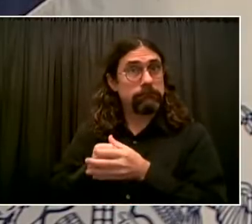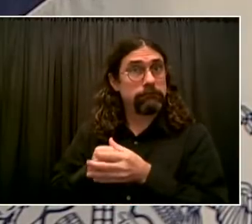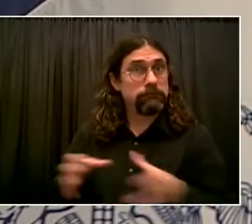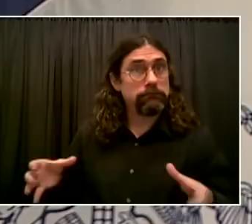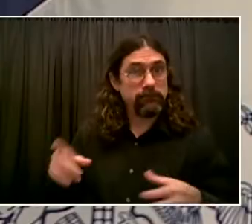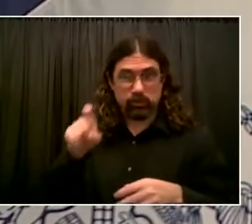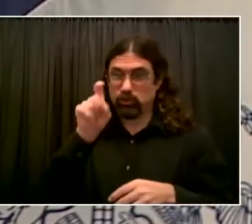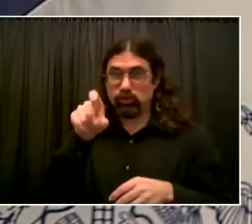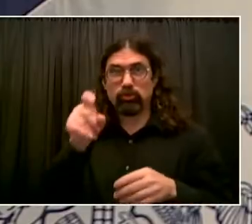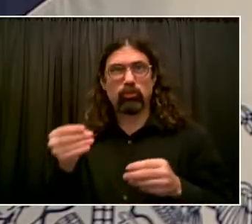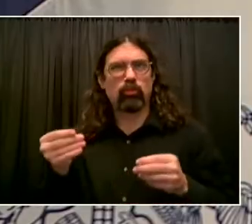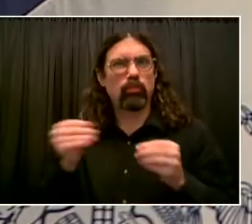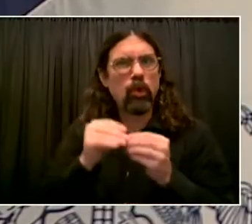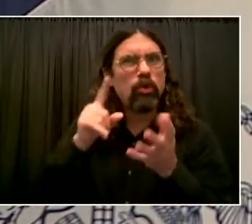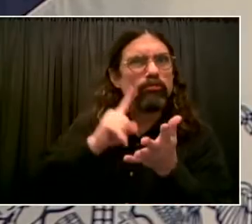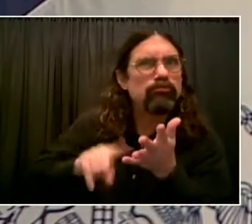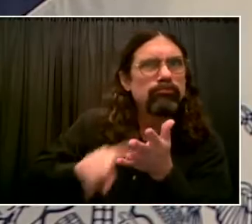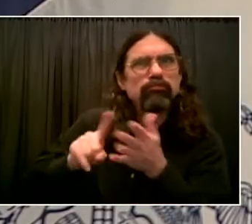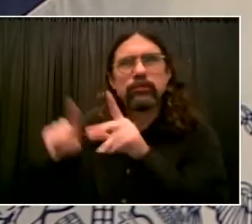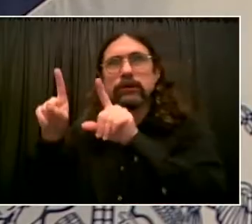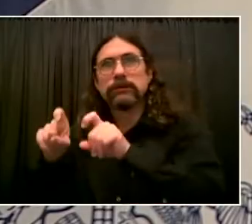THE SCHOOLS?